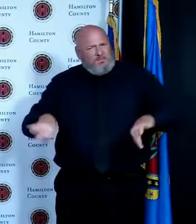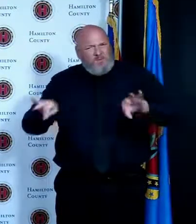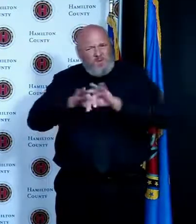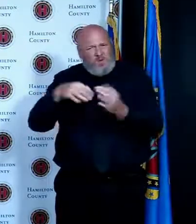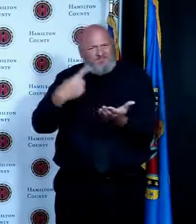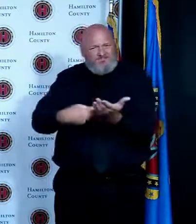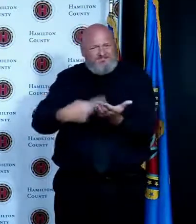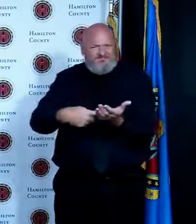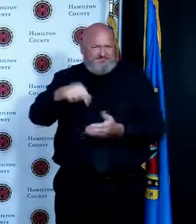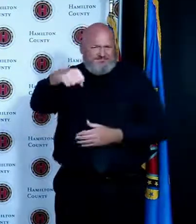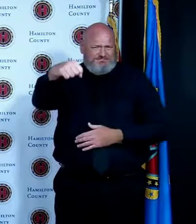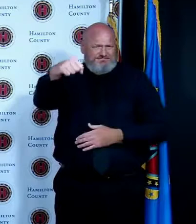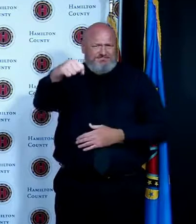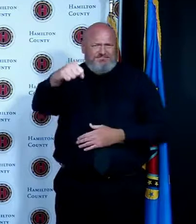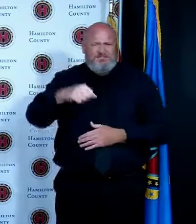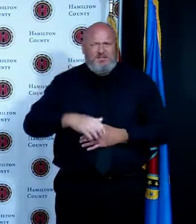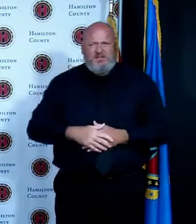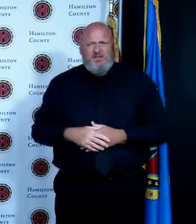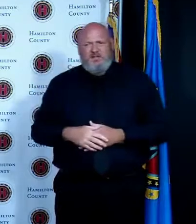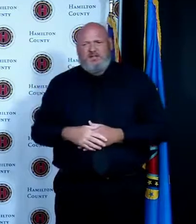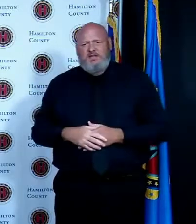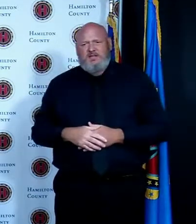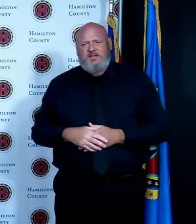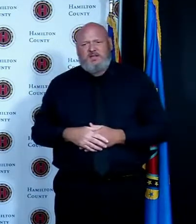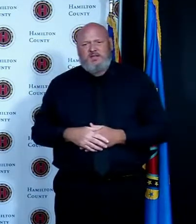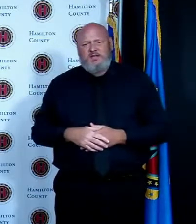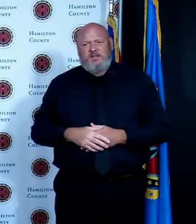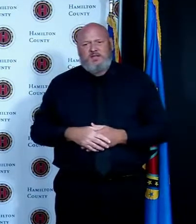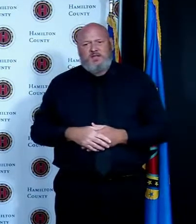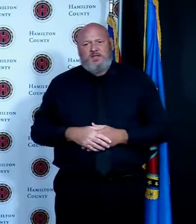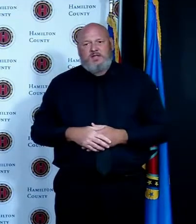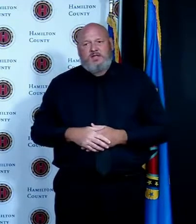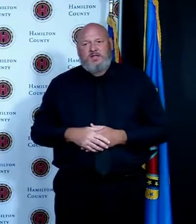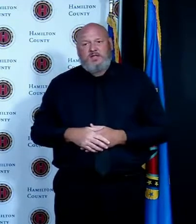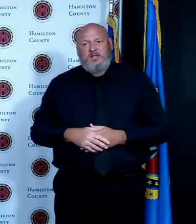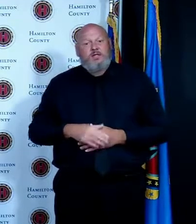is taking the lead on the initiative and she has said we will have something in